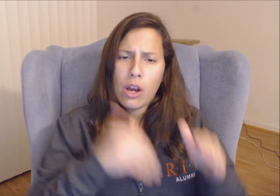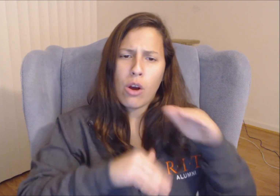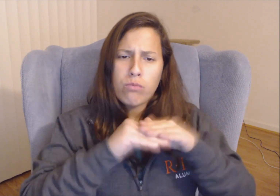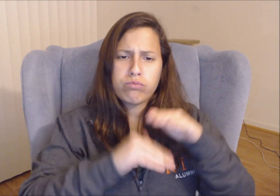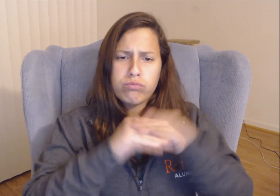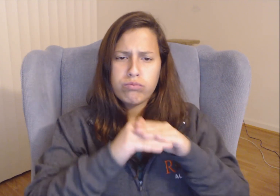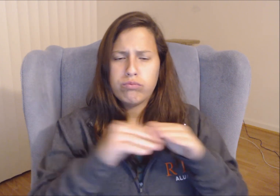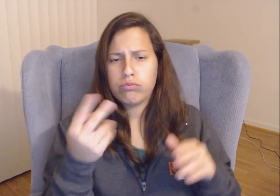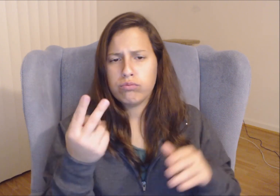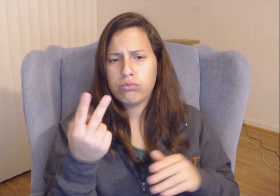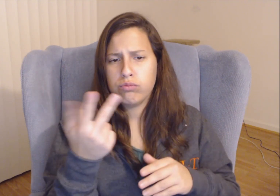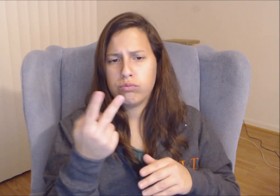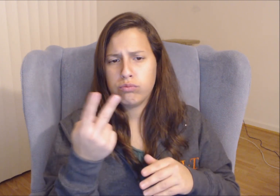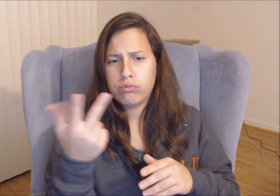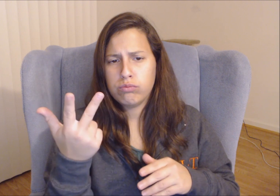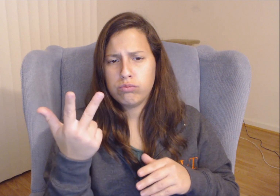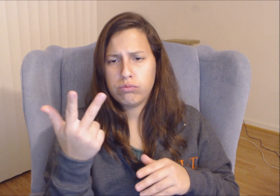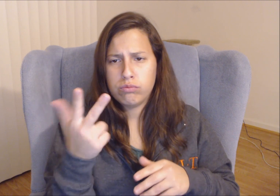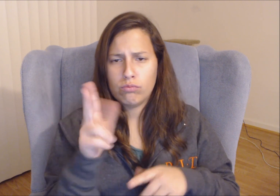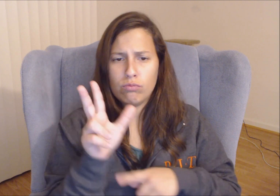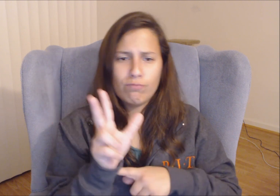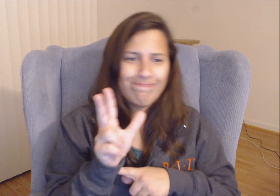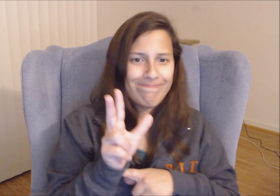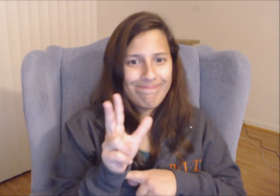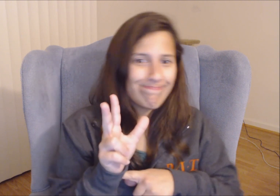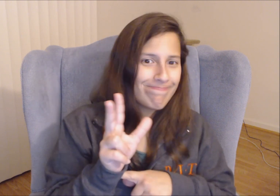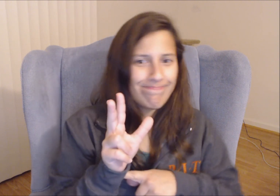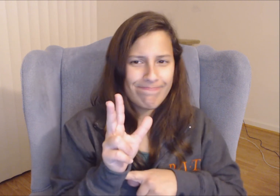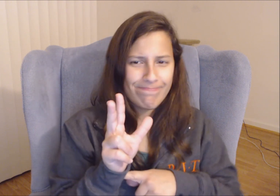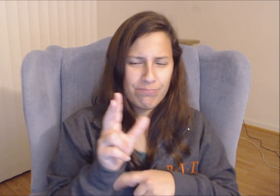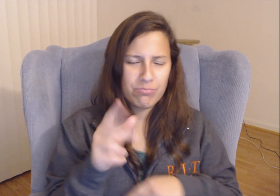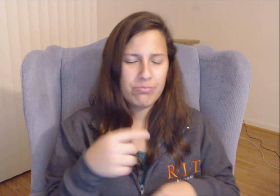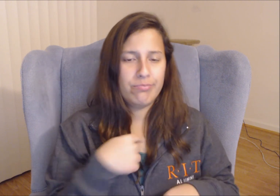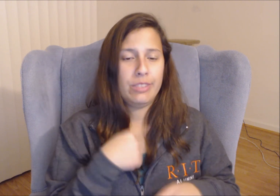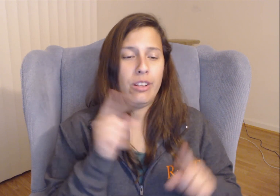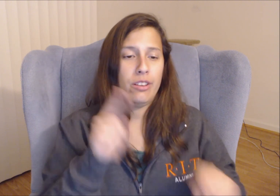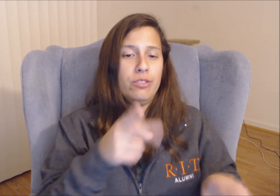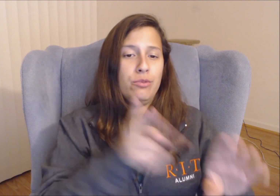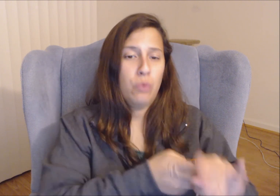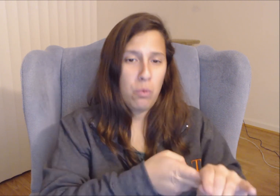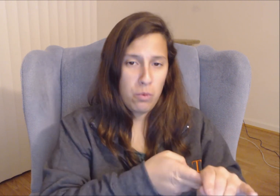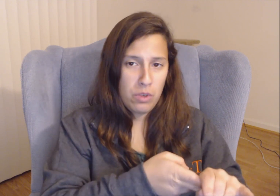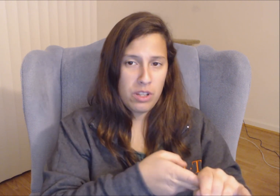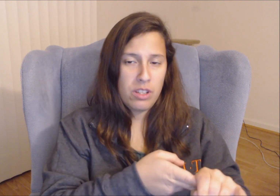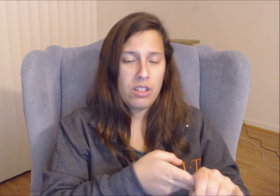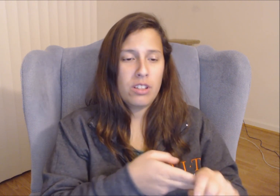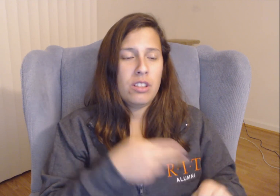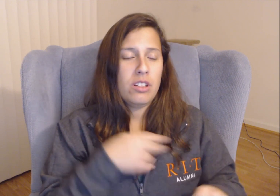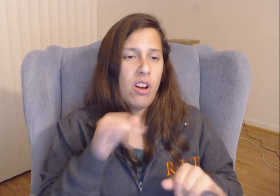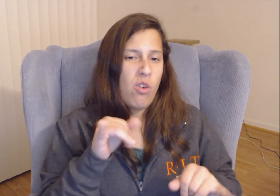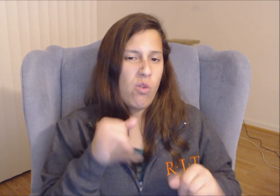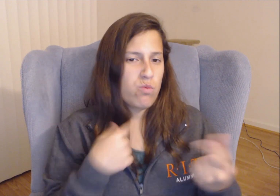Better to have at least 2-3 representative Since I joined, while I am there at the booth.